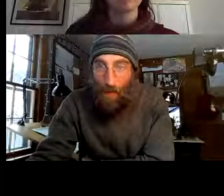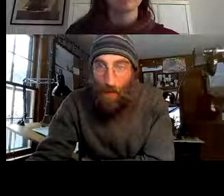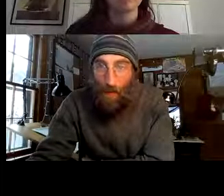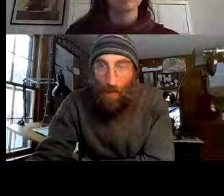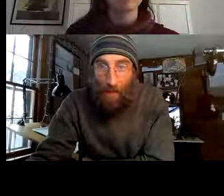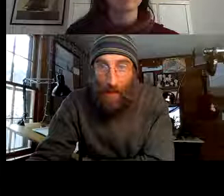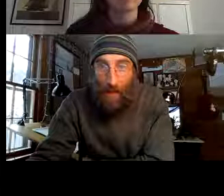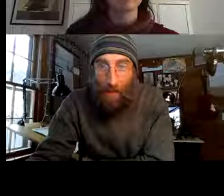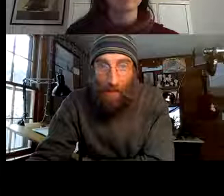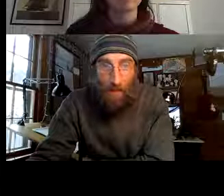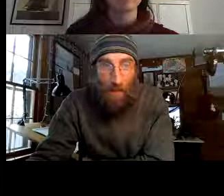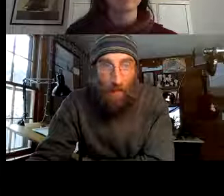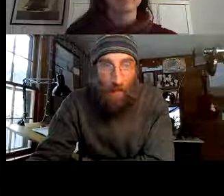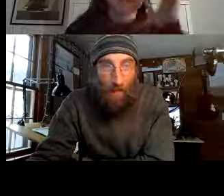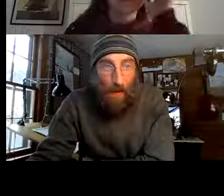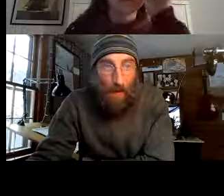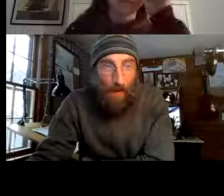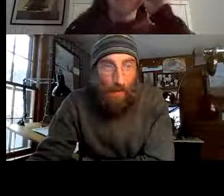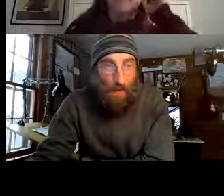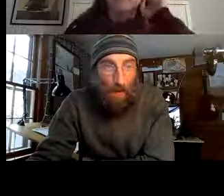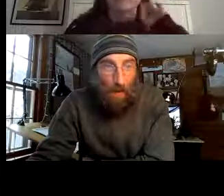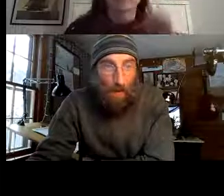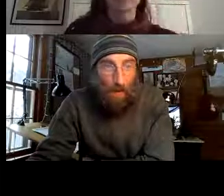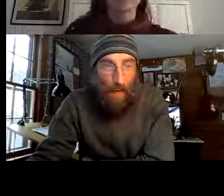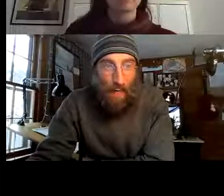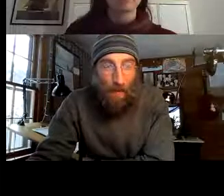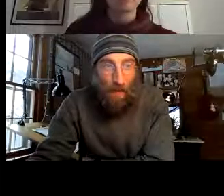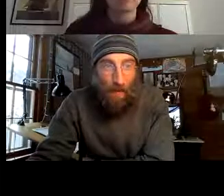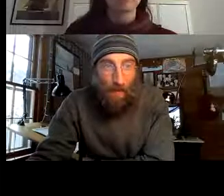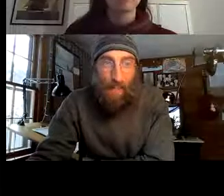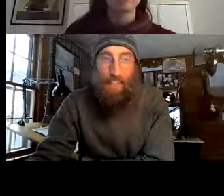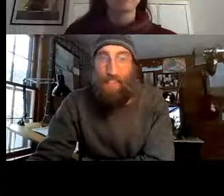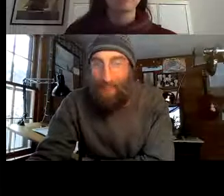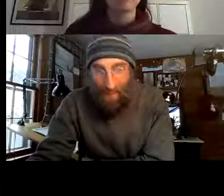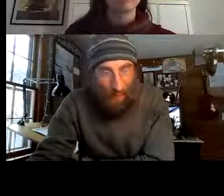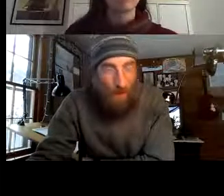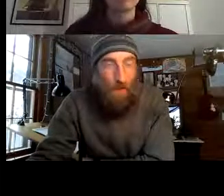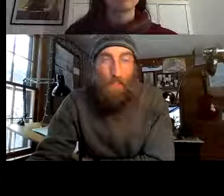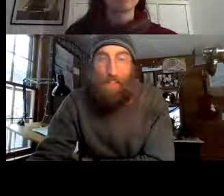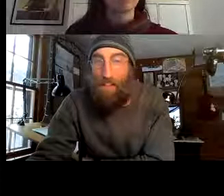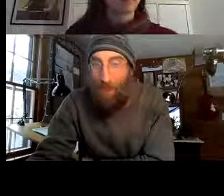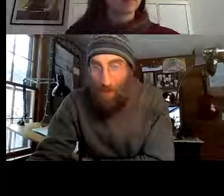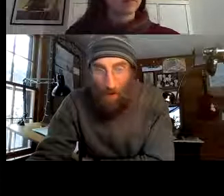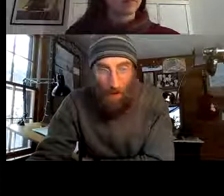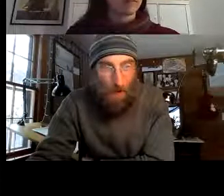here, and every single one of them had a story like, or equivalent to, or